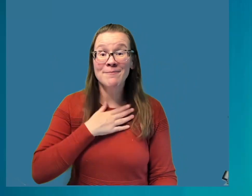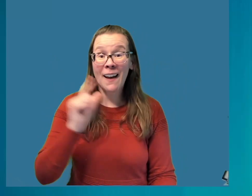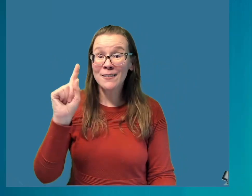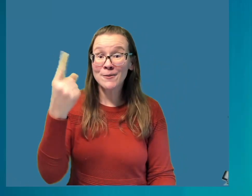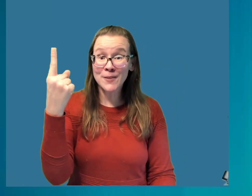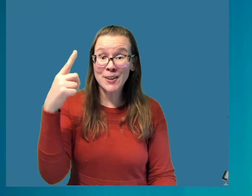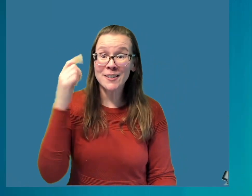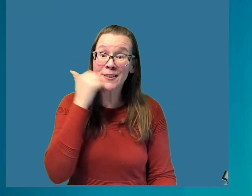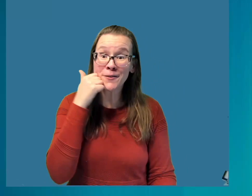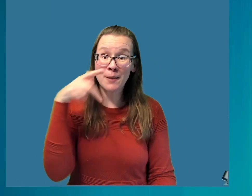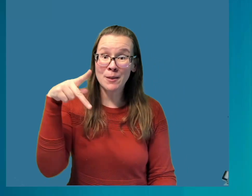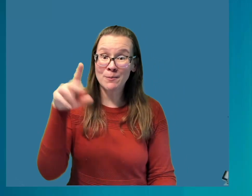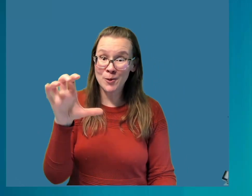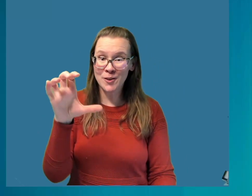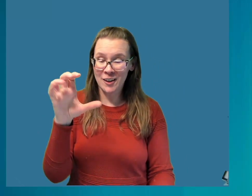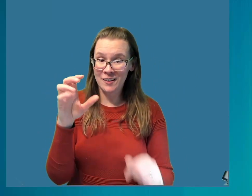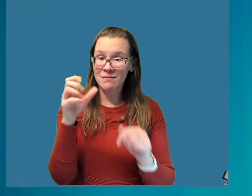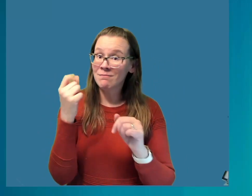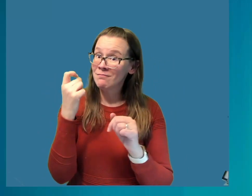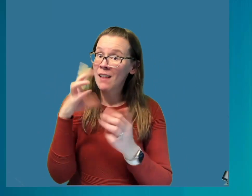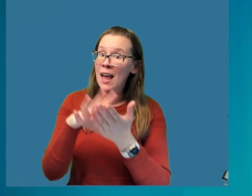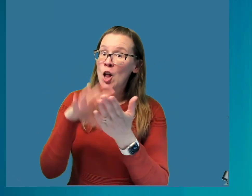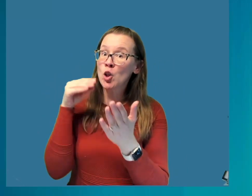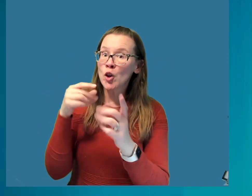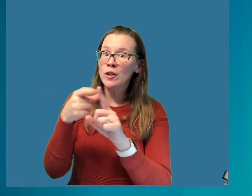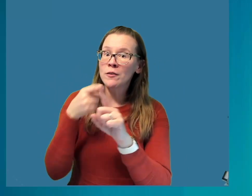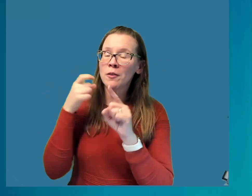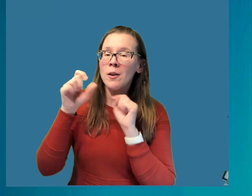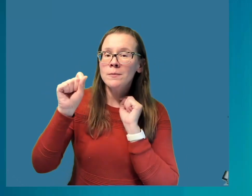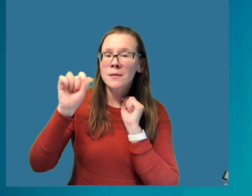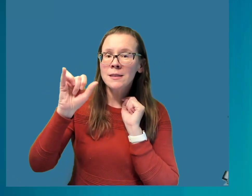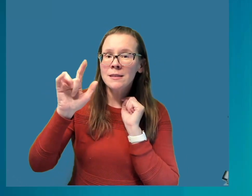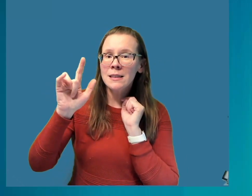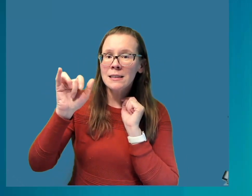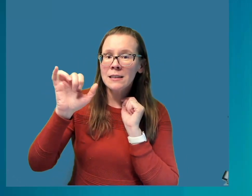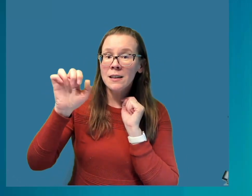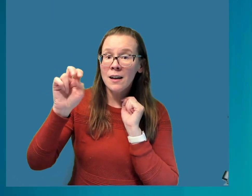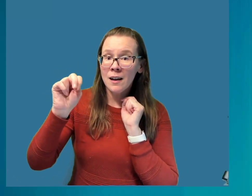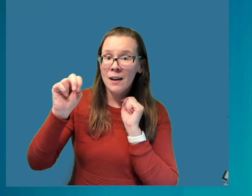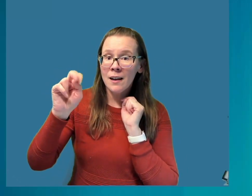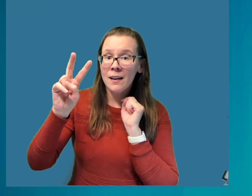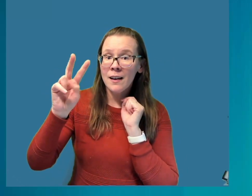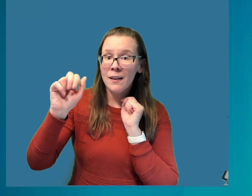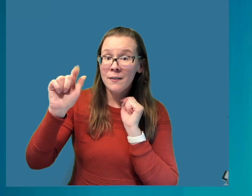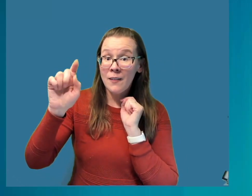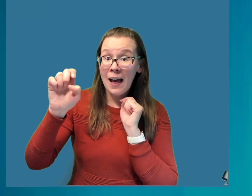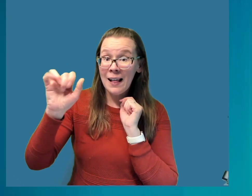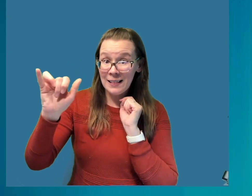So here are my very first fabric postcards. I actually learned how to make, uh, postcards